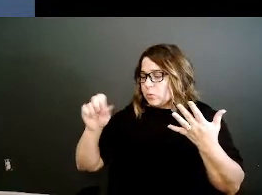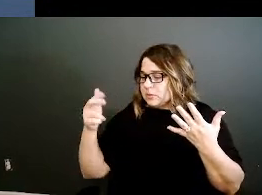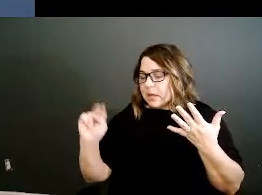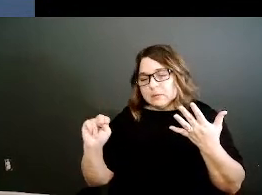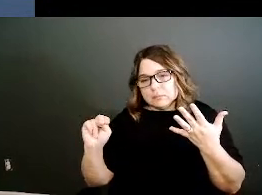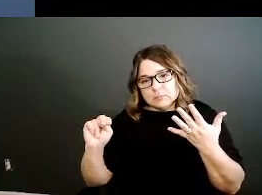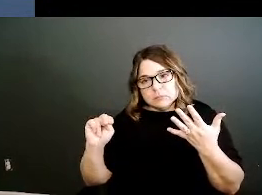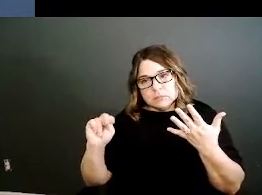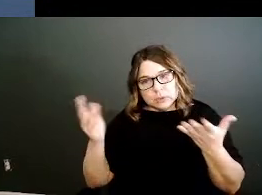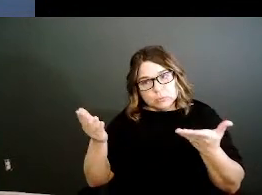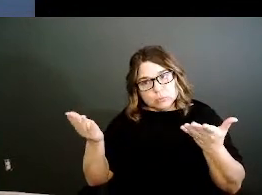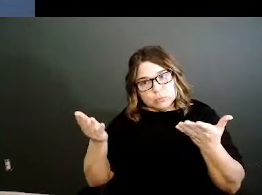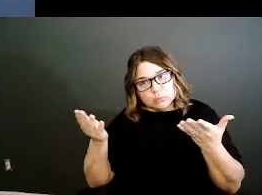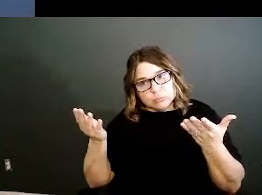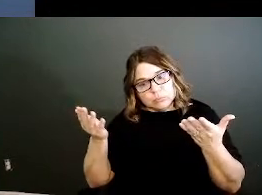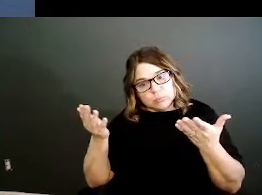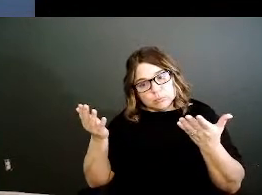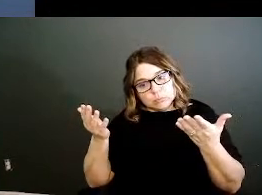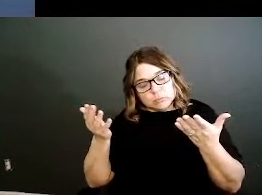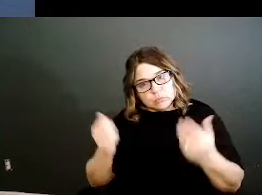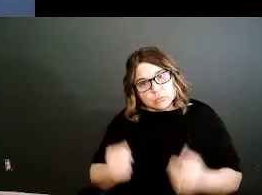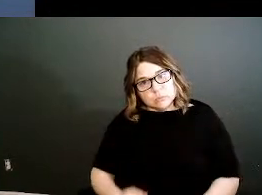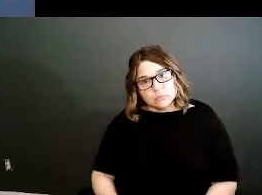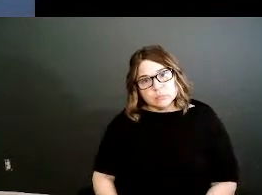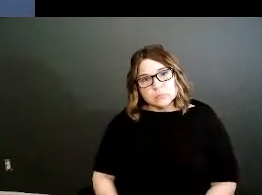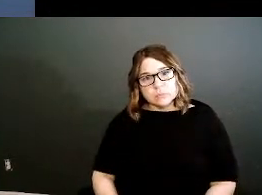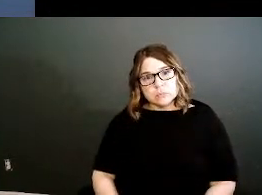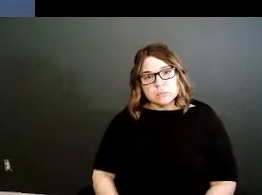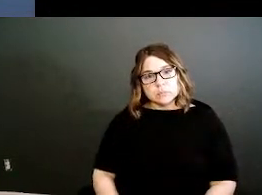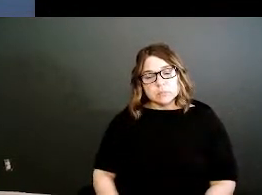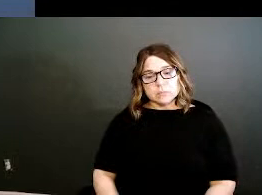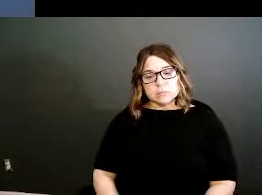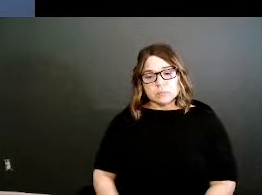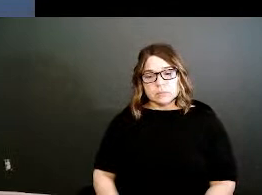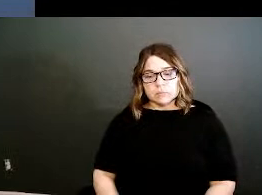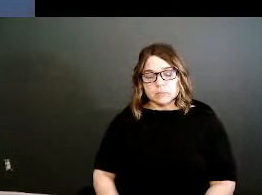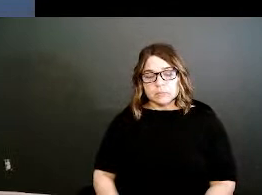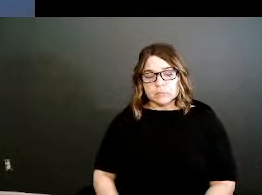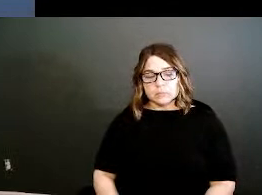WE WILL CONTINUE WITH THE NEXT BATCH OF SPEAKERS, 61 HAS